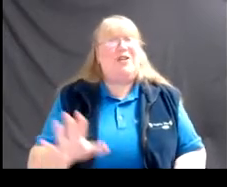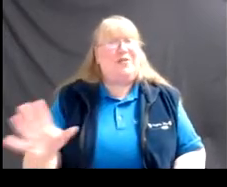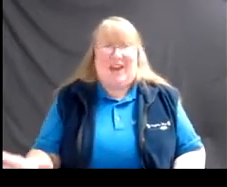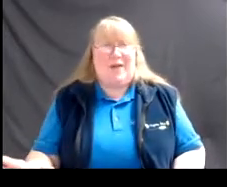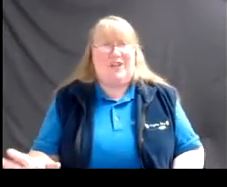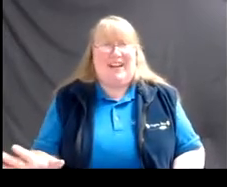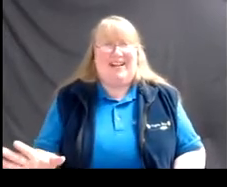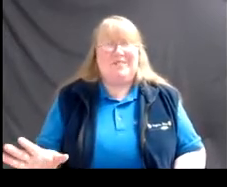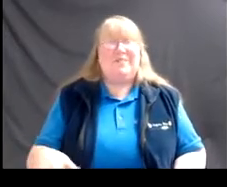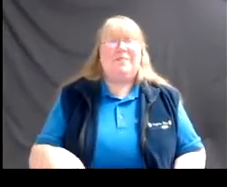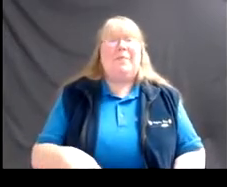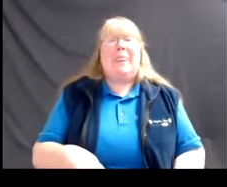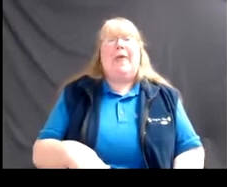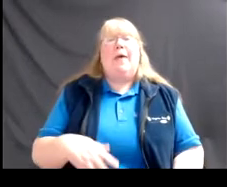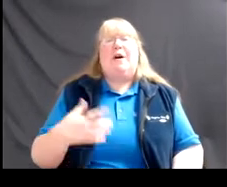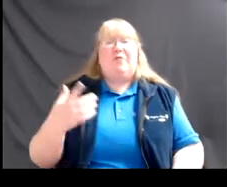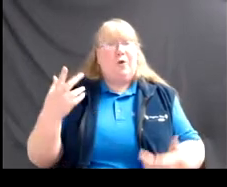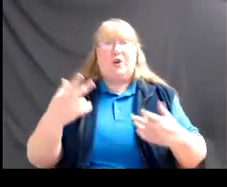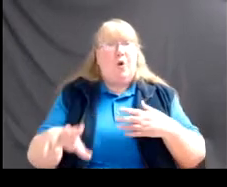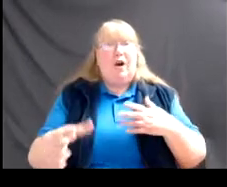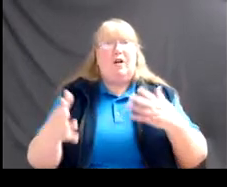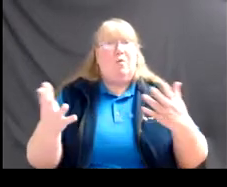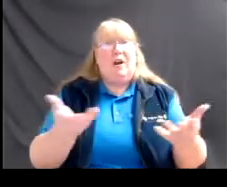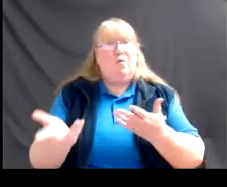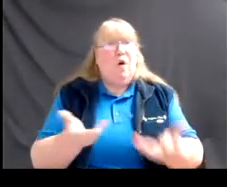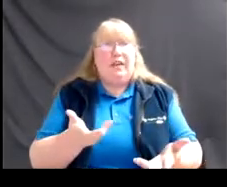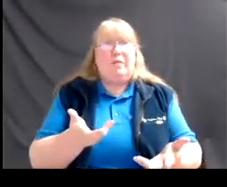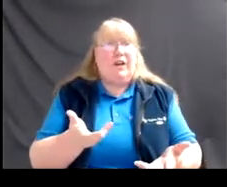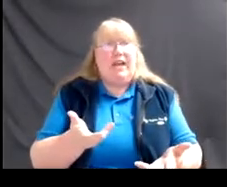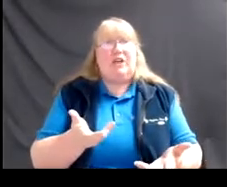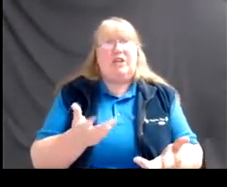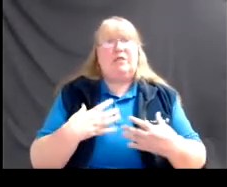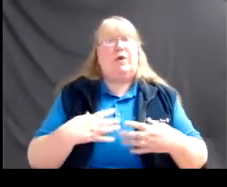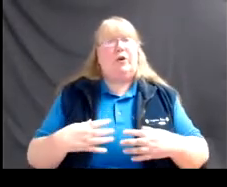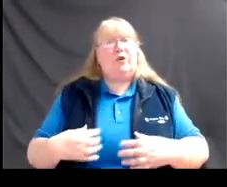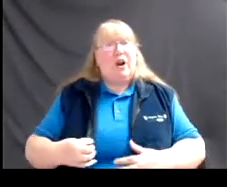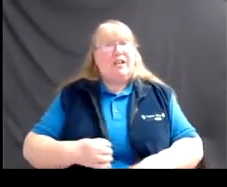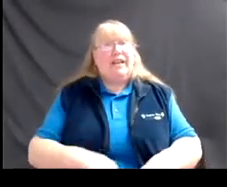for captioning. But for short one-on-one communications where you are struggling,